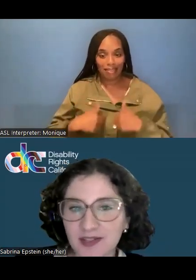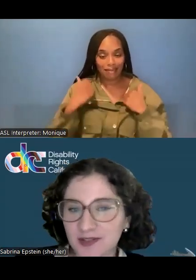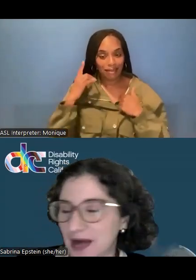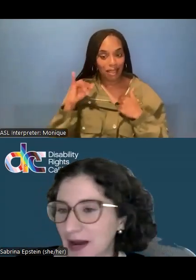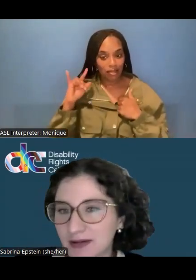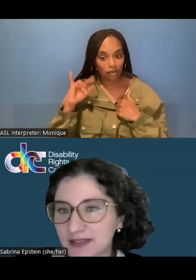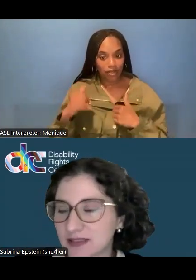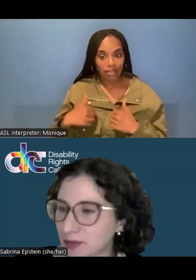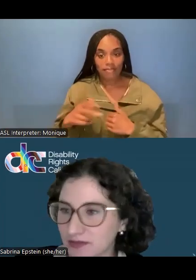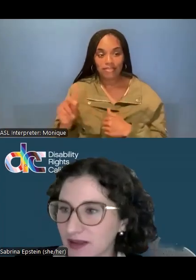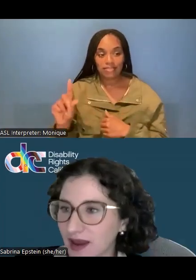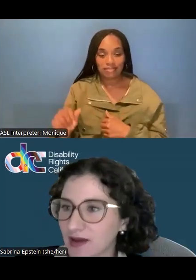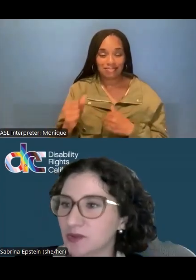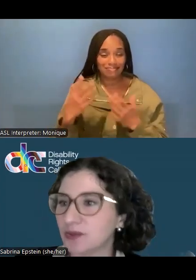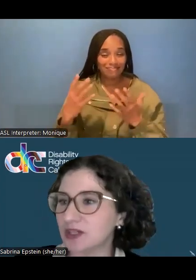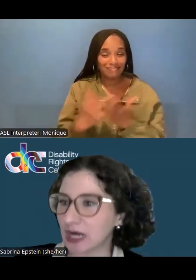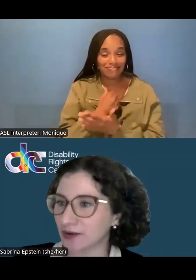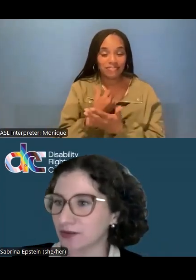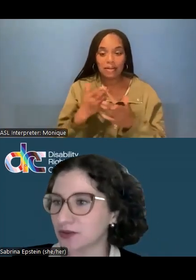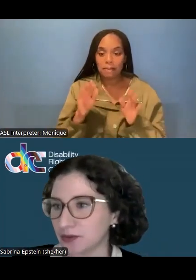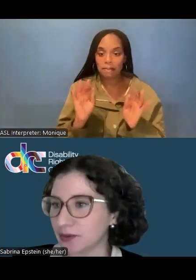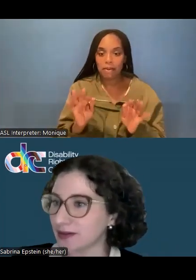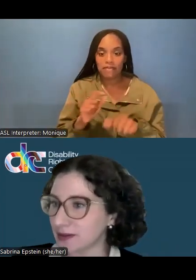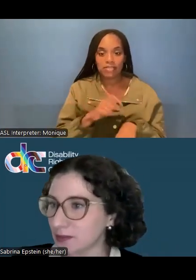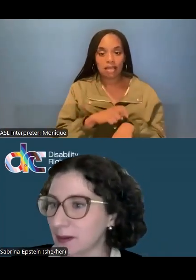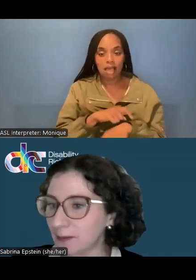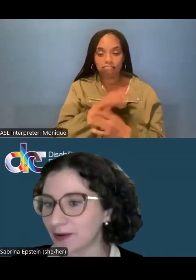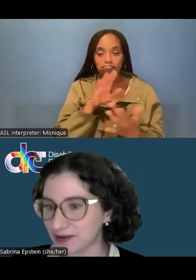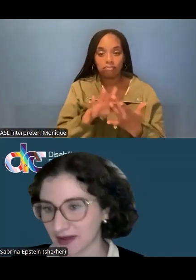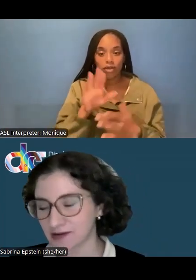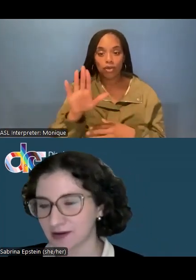So now is the perfect time to reach out to your Assembly Member or Senator,